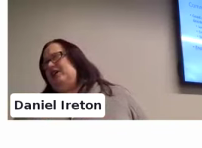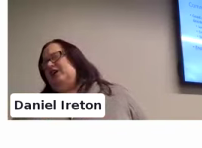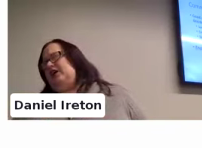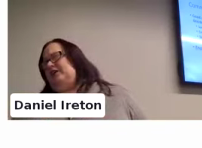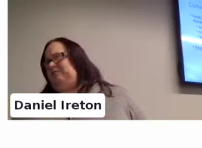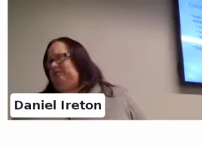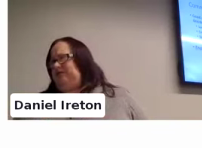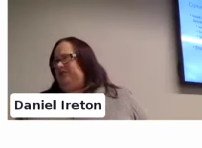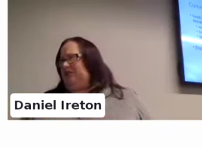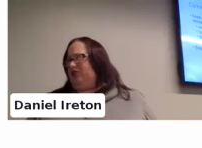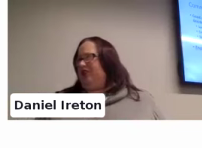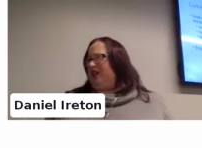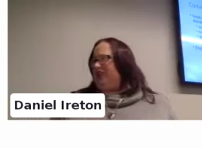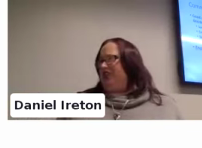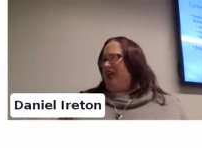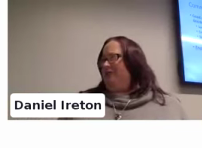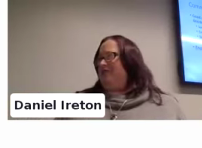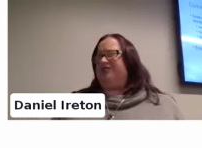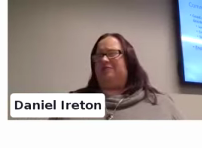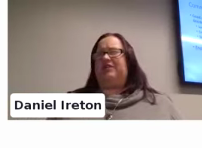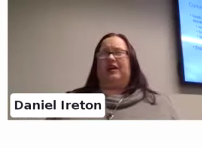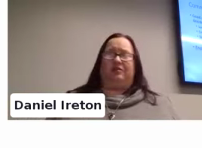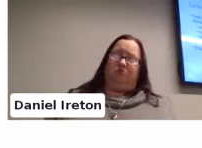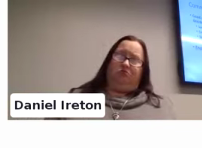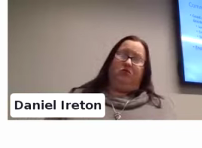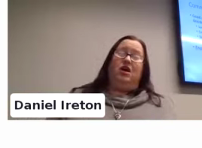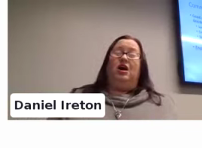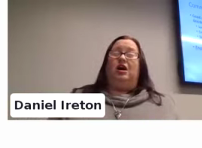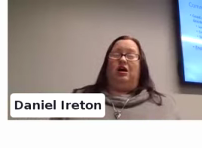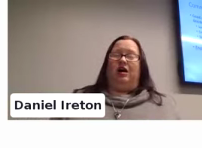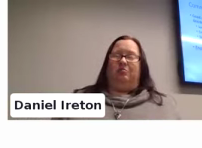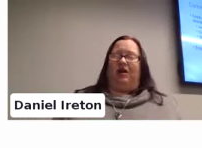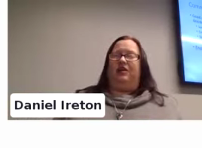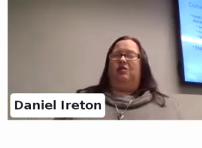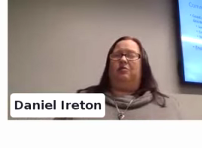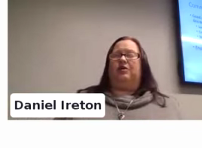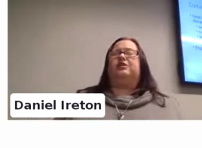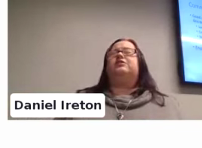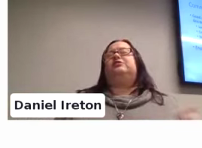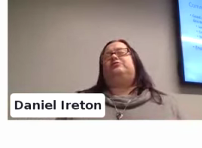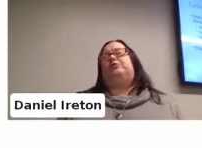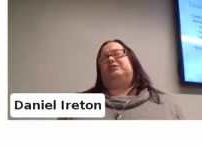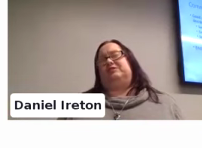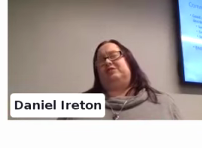Let alone if we're talking about maybe somebody who is autistic, maybe creating a shared world experience is very challenging. And that's not something they would be interested in. Social deduction games.